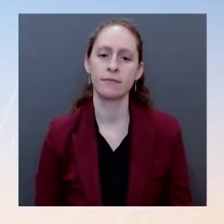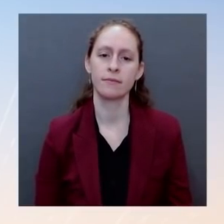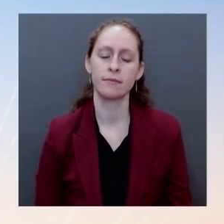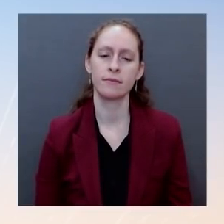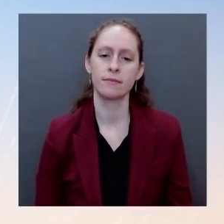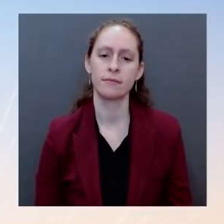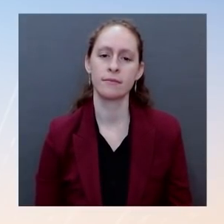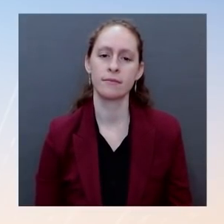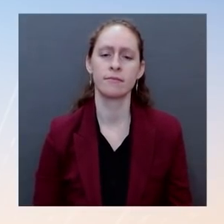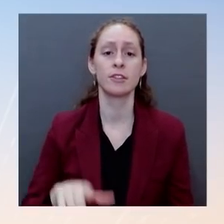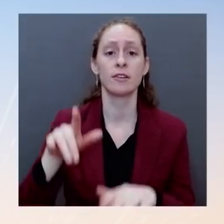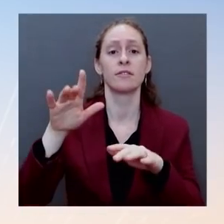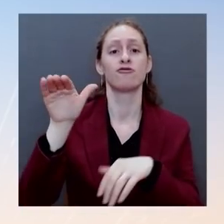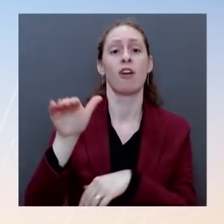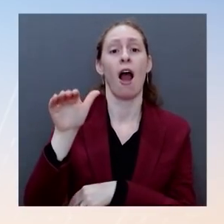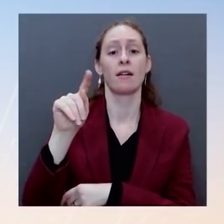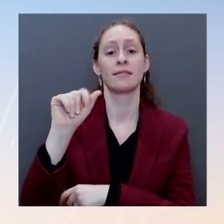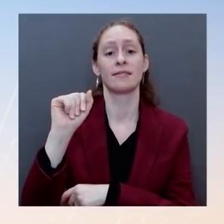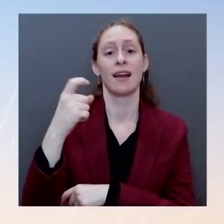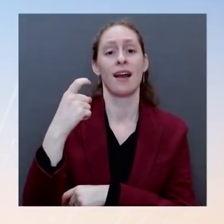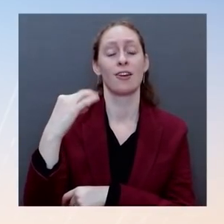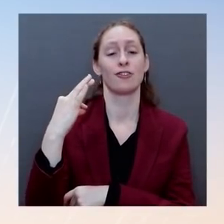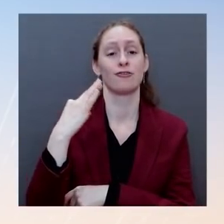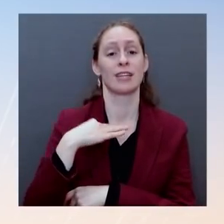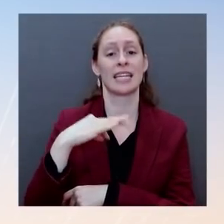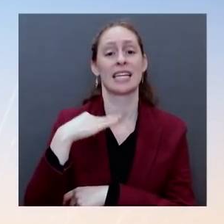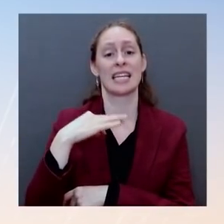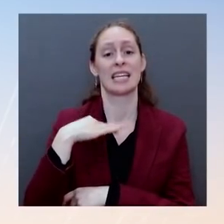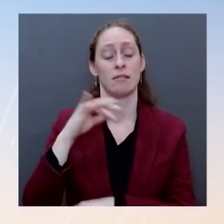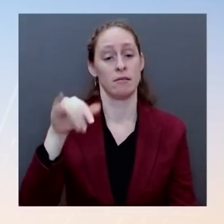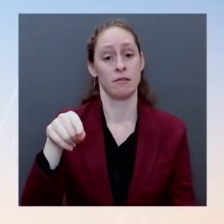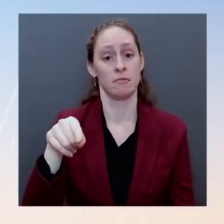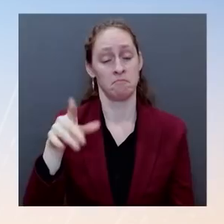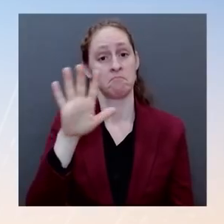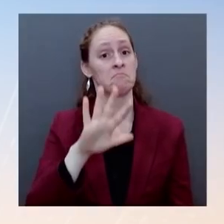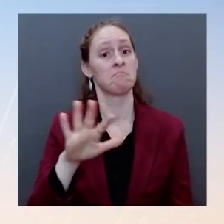97 percent of the recipients of the Child Tax Credit are working.